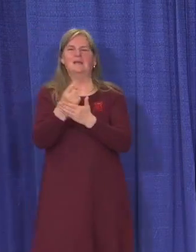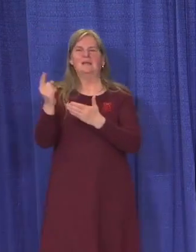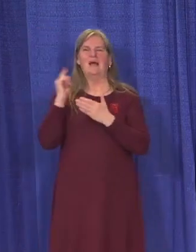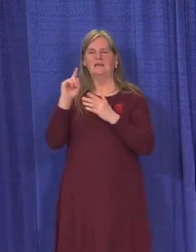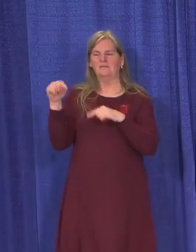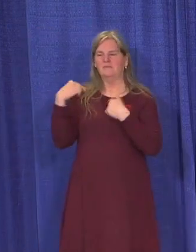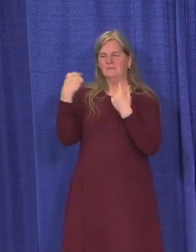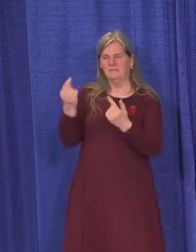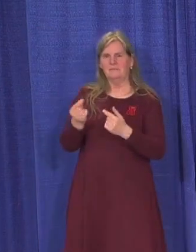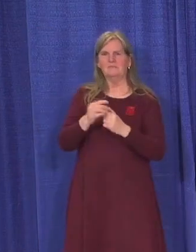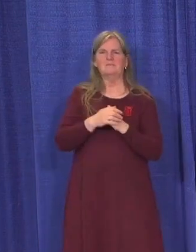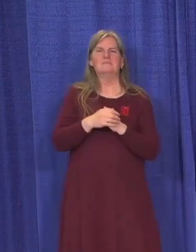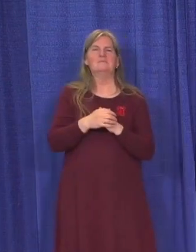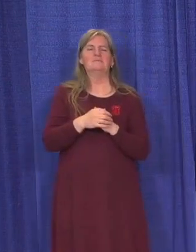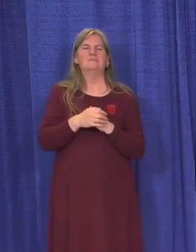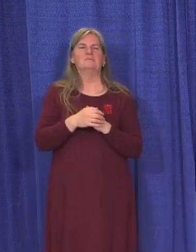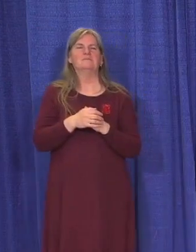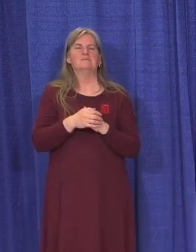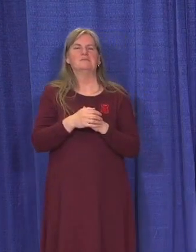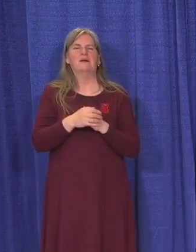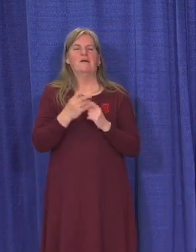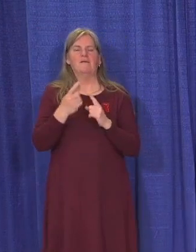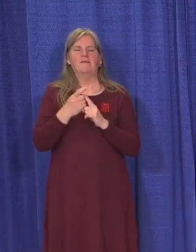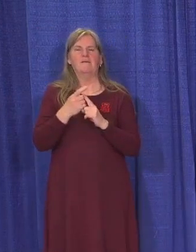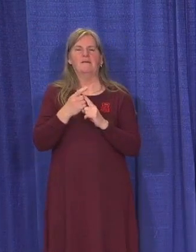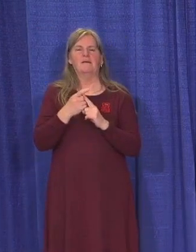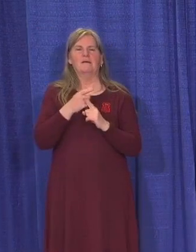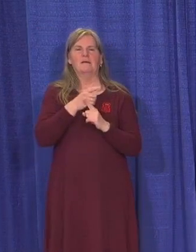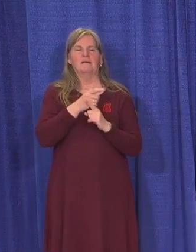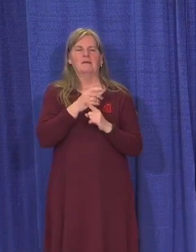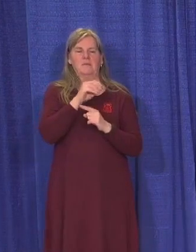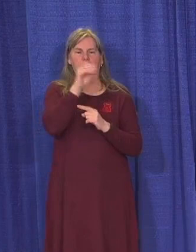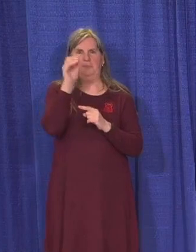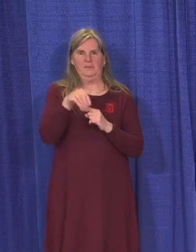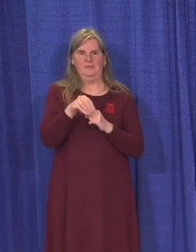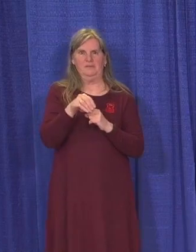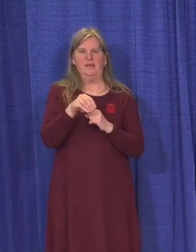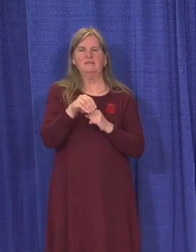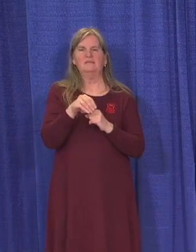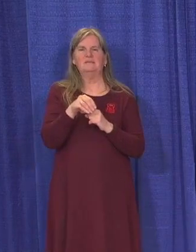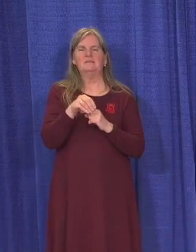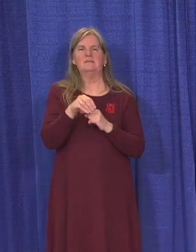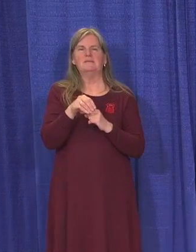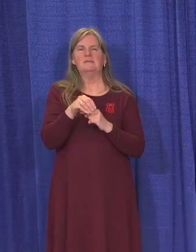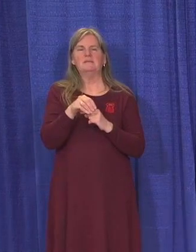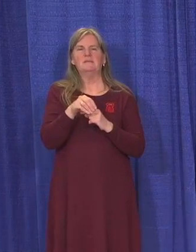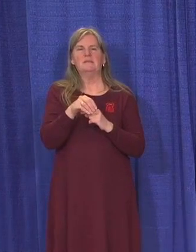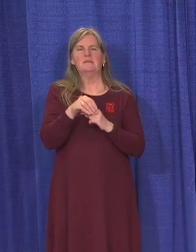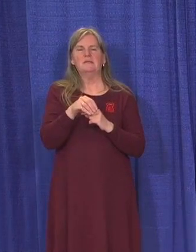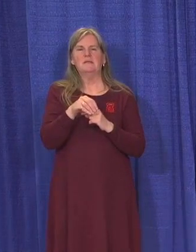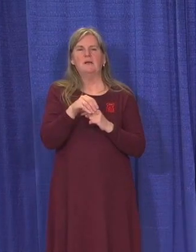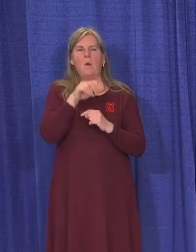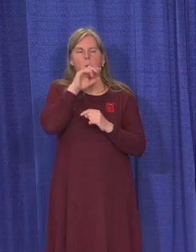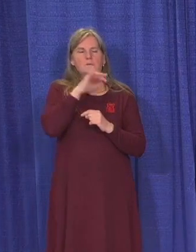each age group. We are doing better. Especially younger Yukon adults